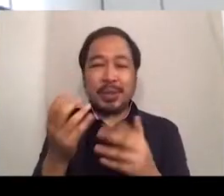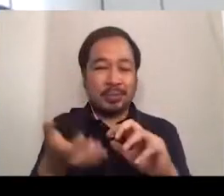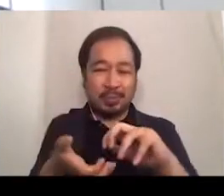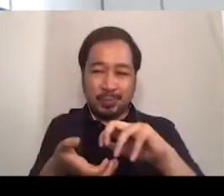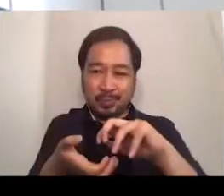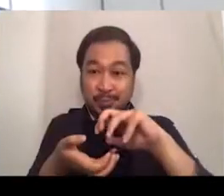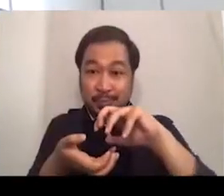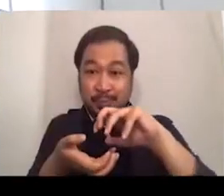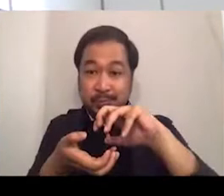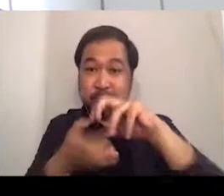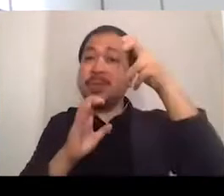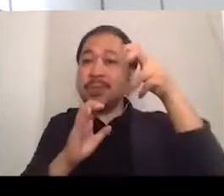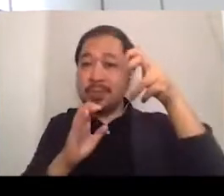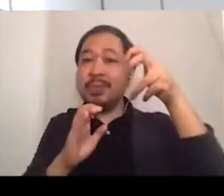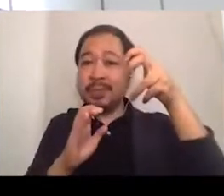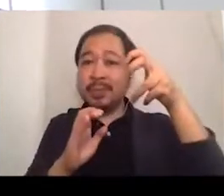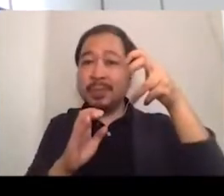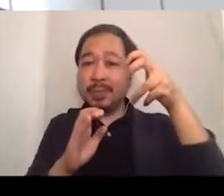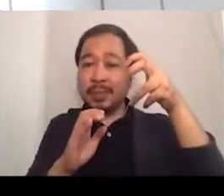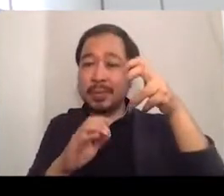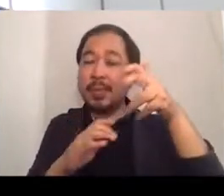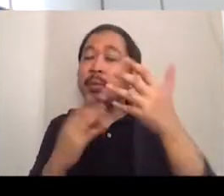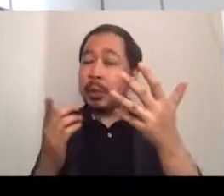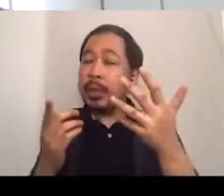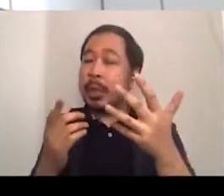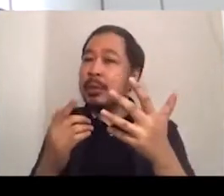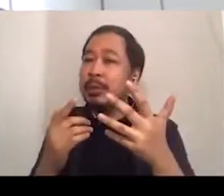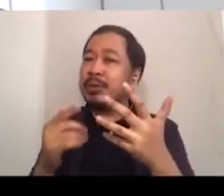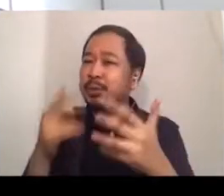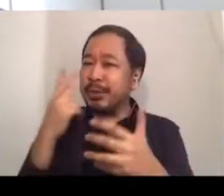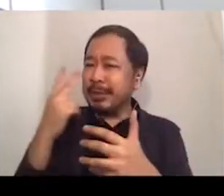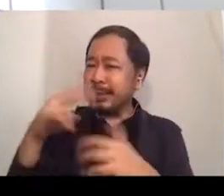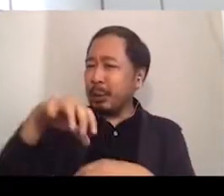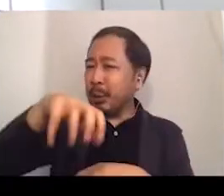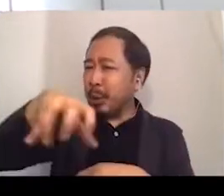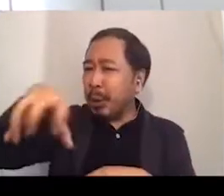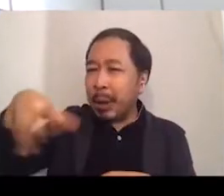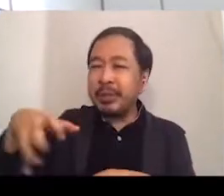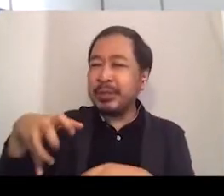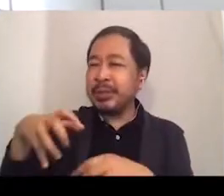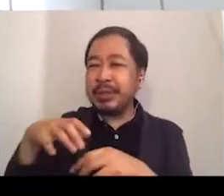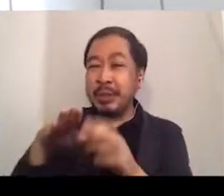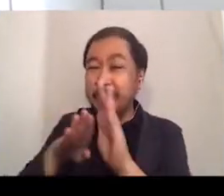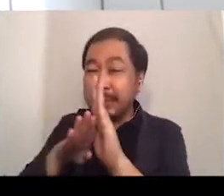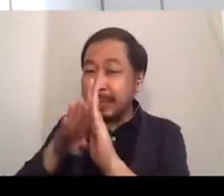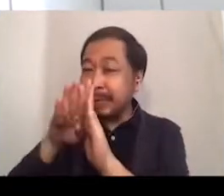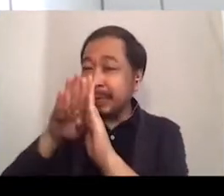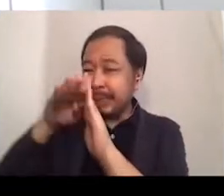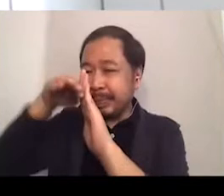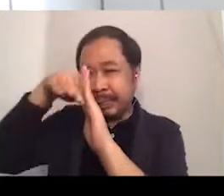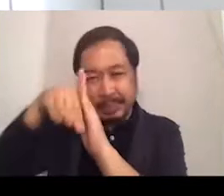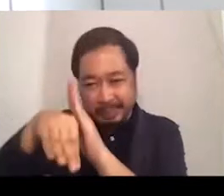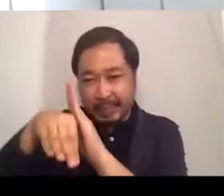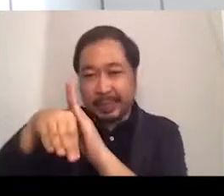So many businesses face pressure of closing down, so massive staff lay-offs are anticipated, causing hardship to families and individuals.